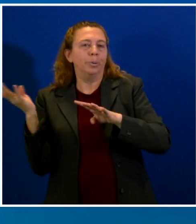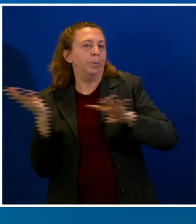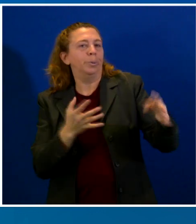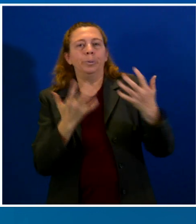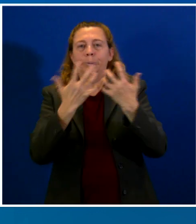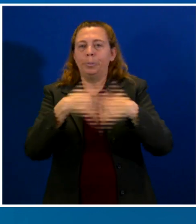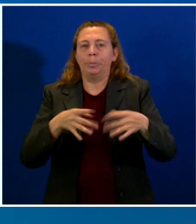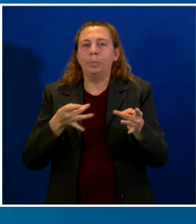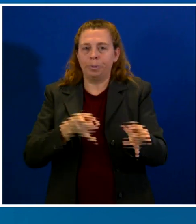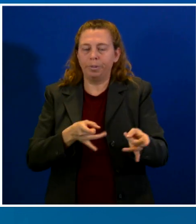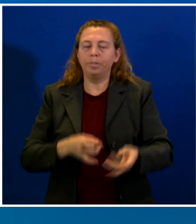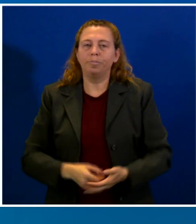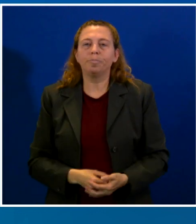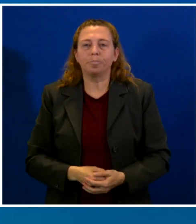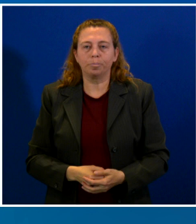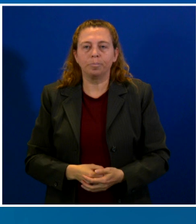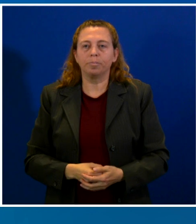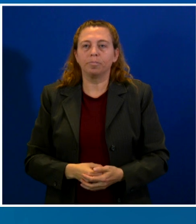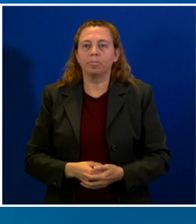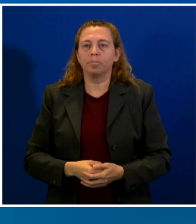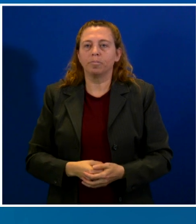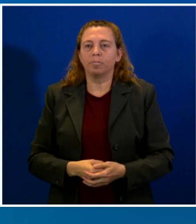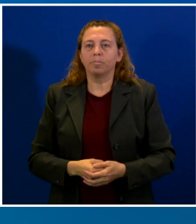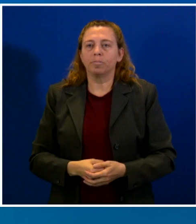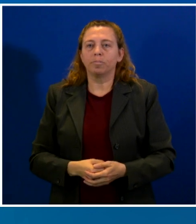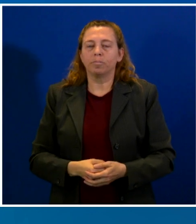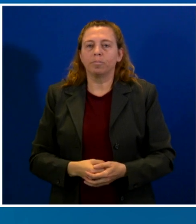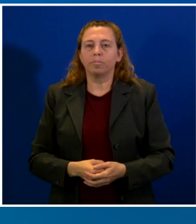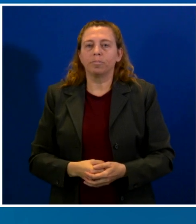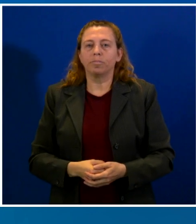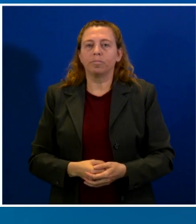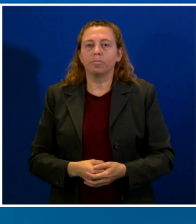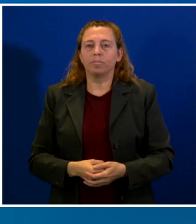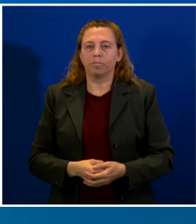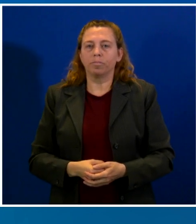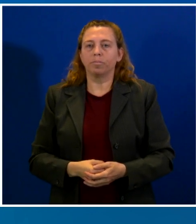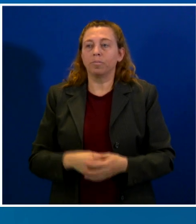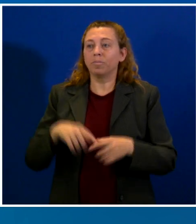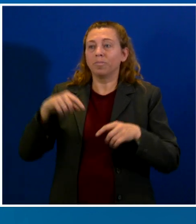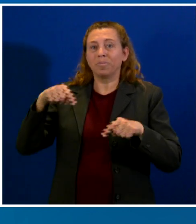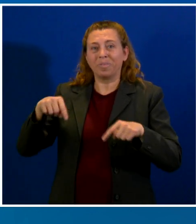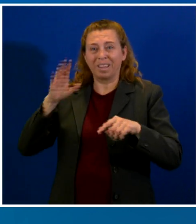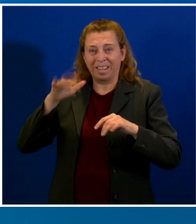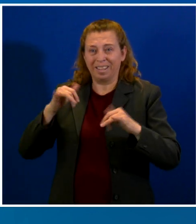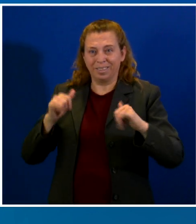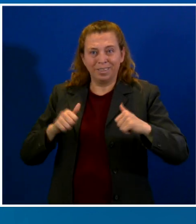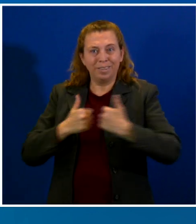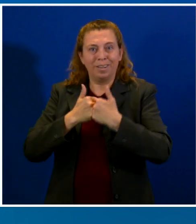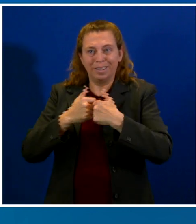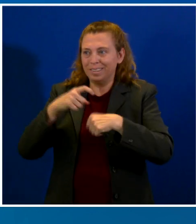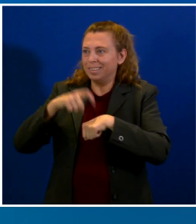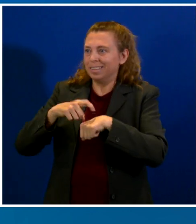Now, I'd like to take a moment to acknowledge how challenging this pandemic has been for families and children of all ages.